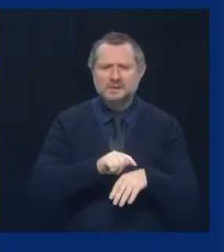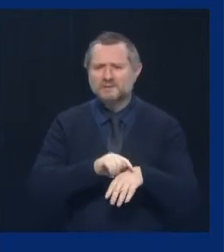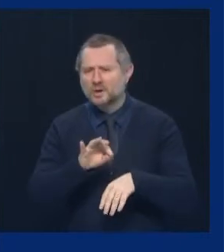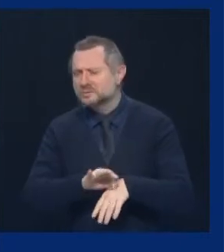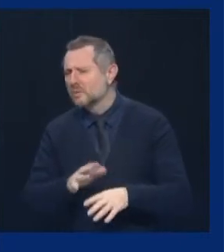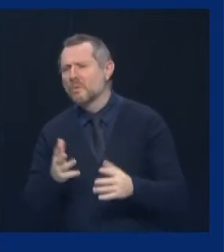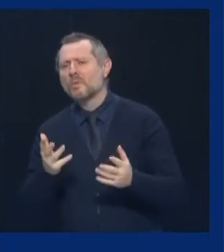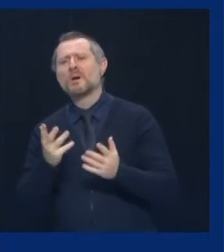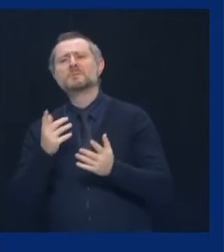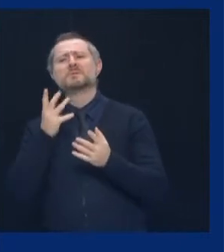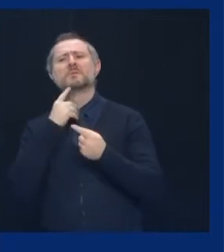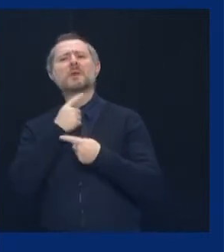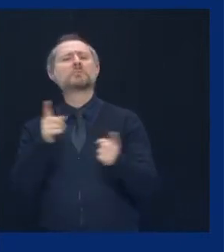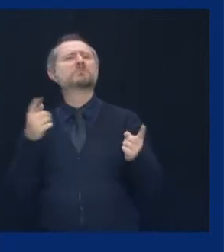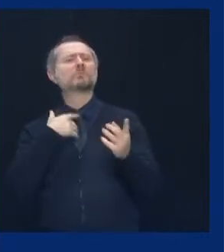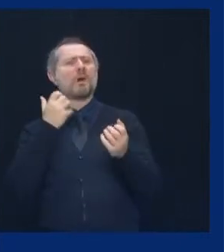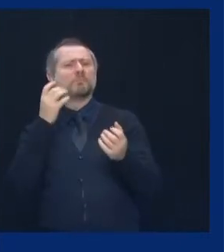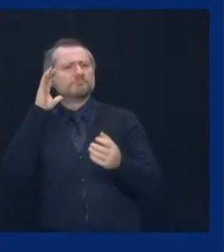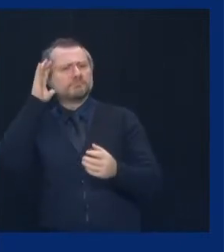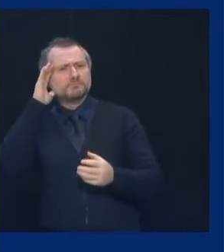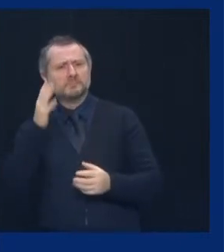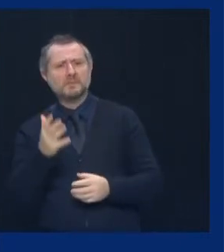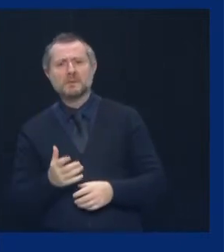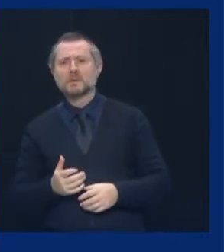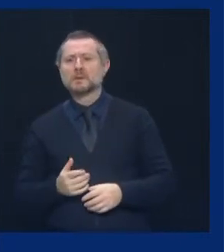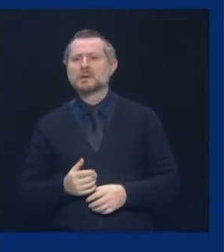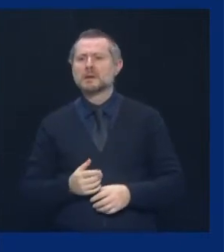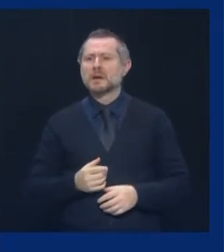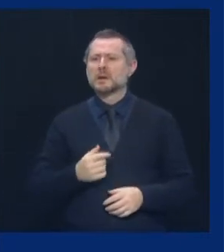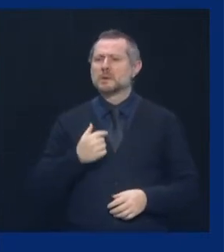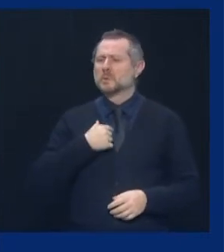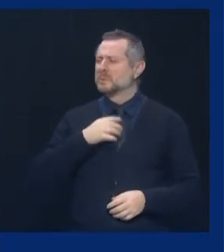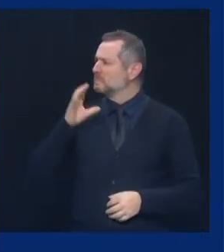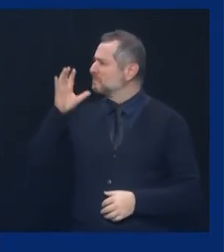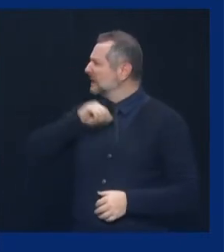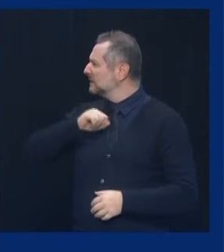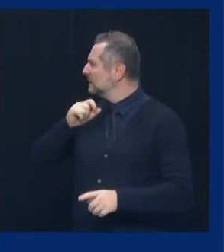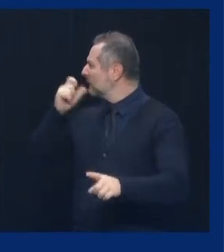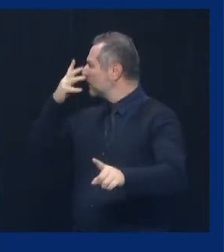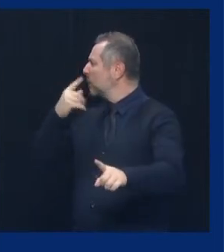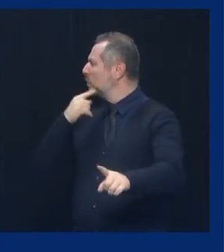I WANTED TO GET A SENSE OF HOW THAT WORK IS GOING TO INFORM THE TASK FORCE AND WHEN WE SHOULD